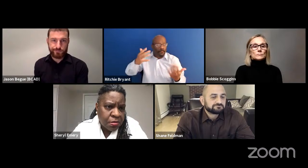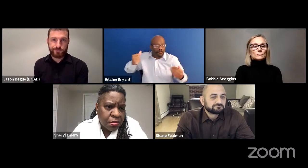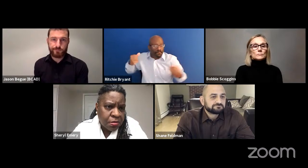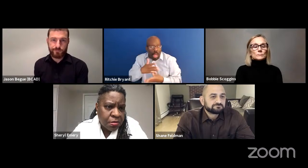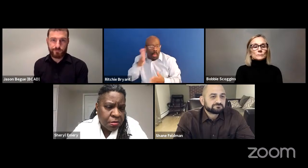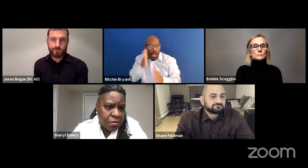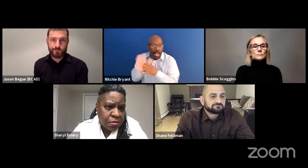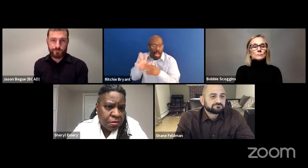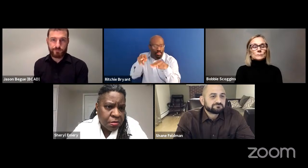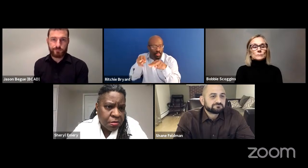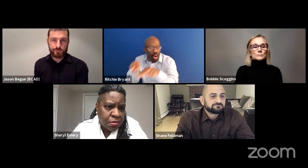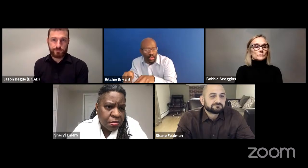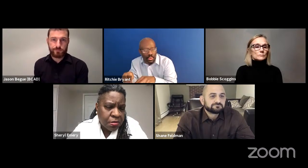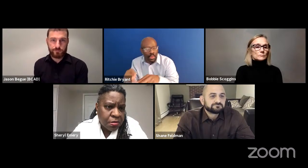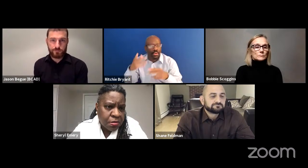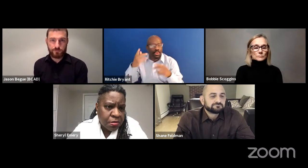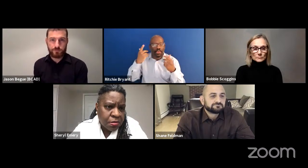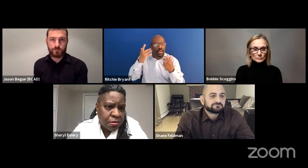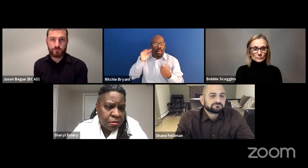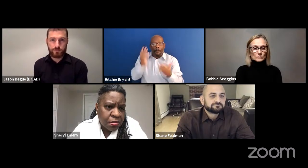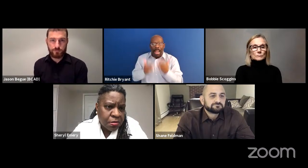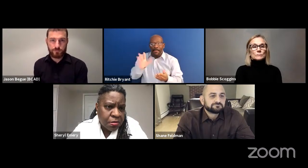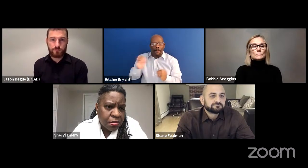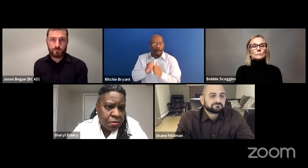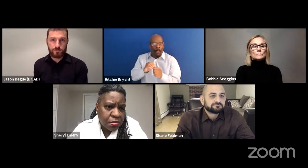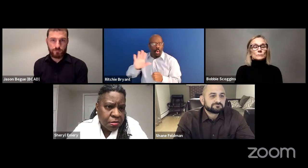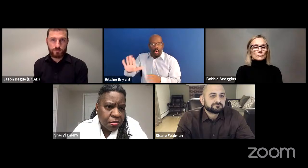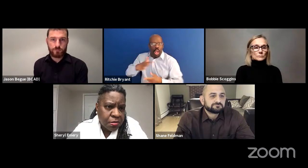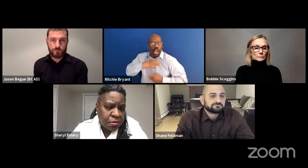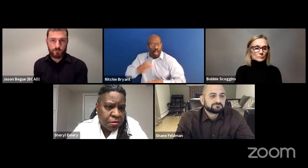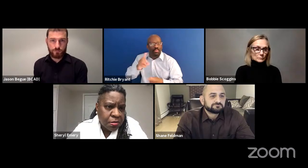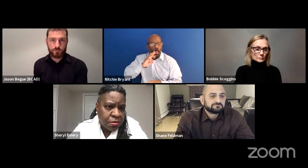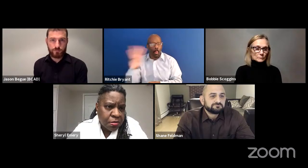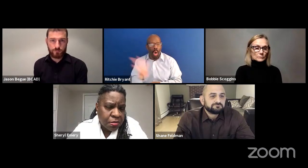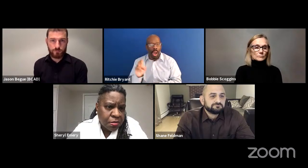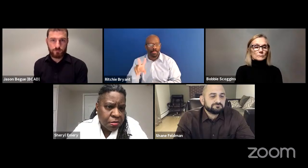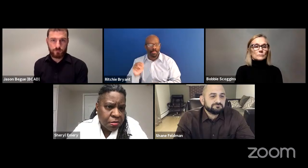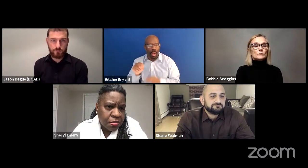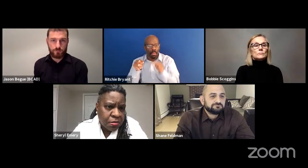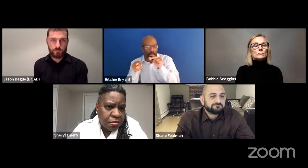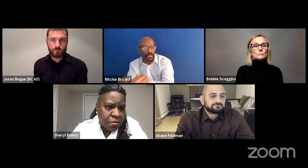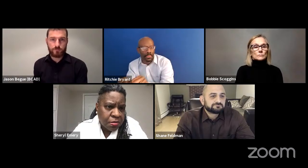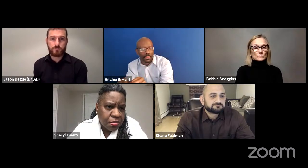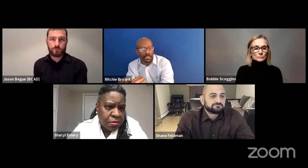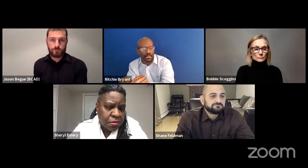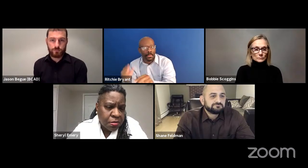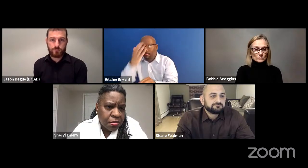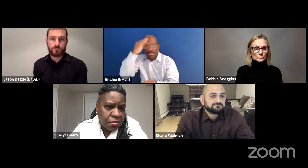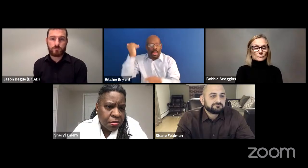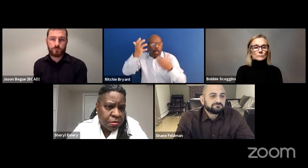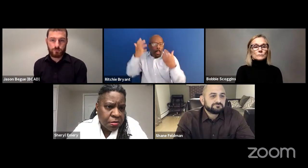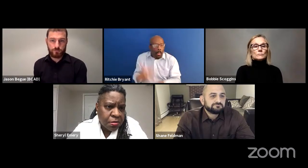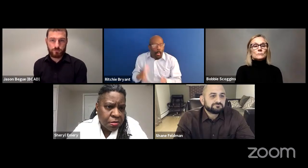losing power. Their fear is they will have somebody looking over their shoulder. So again,